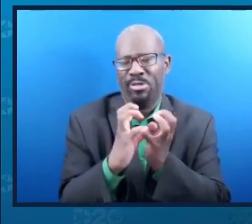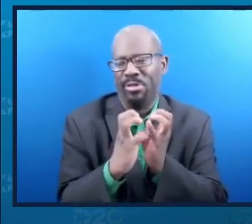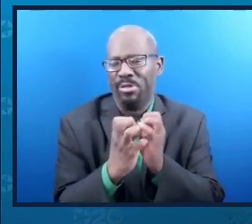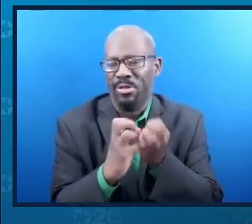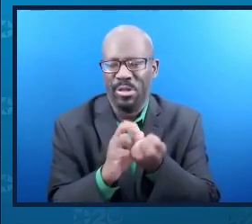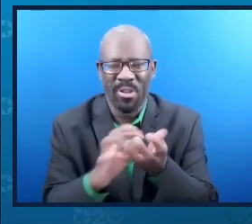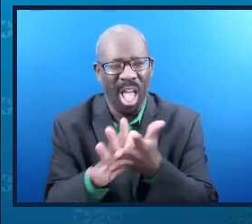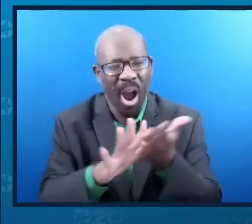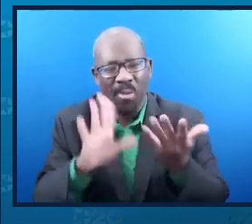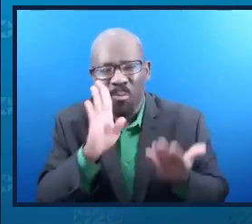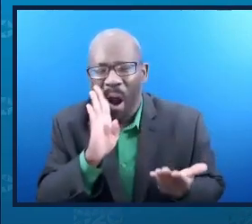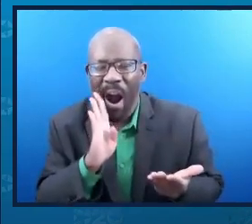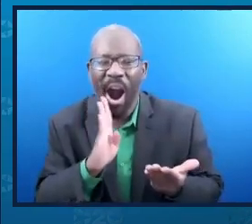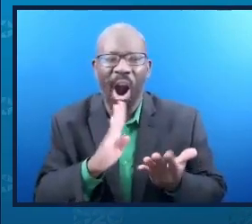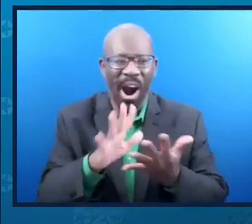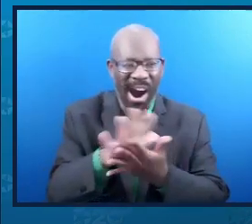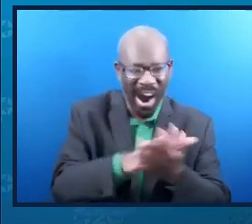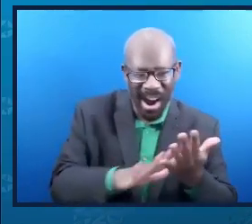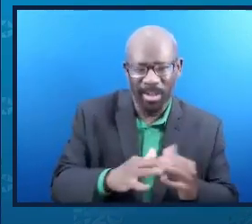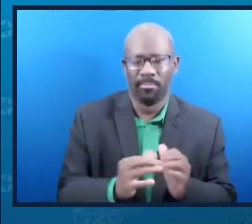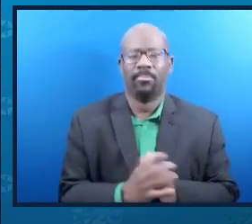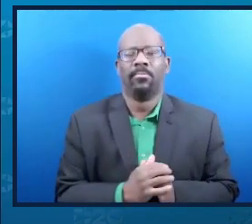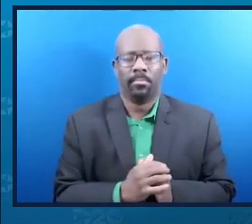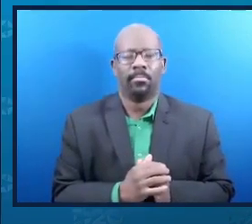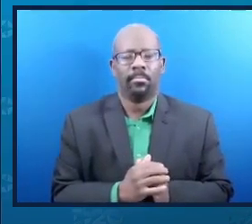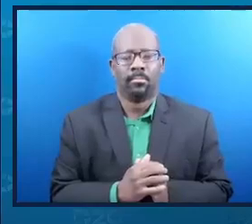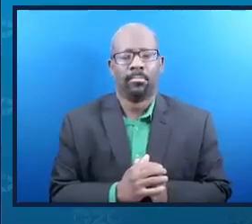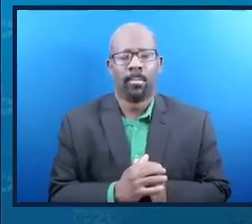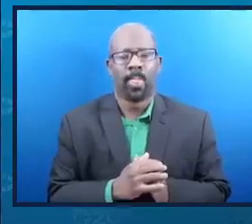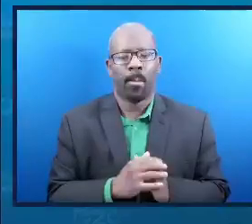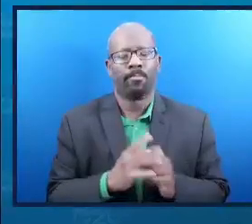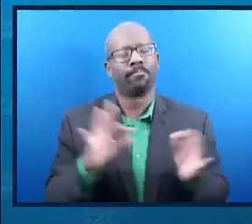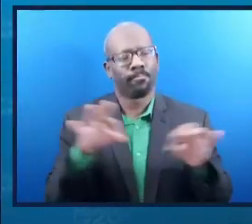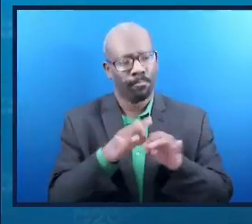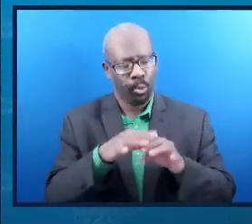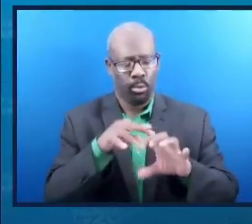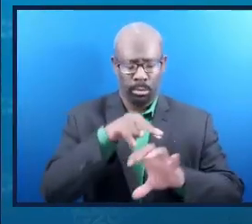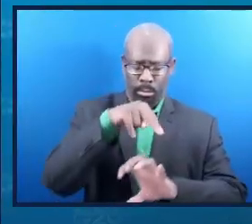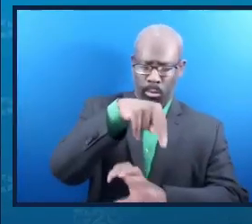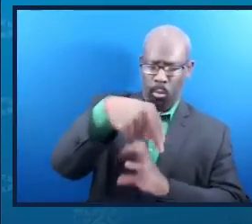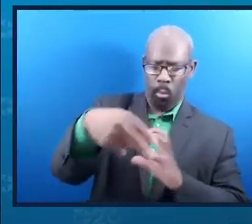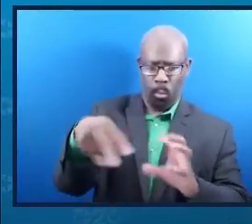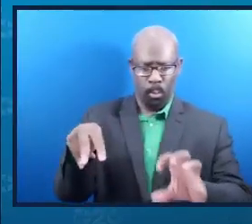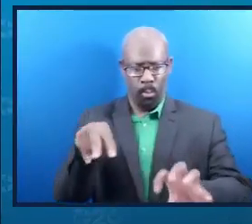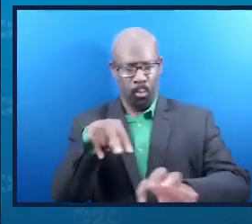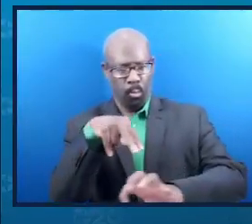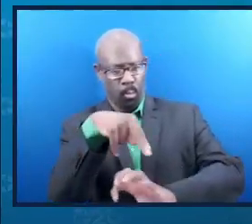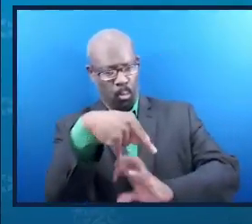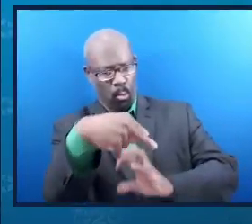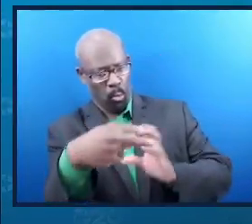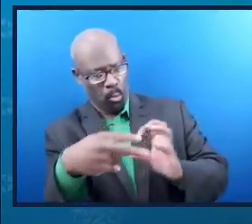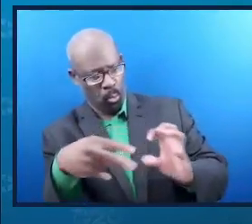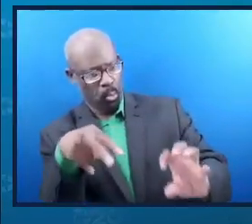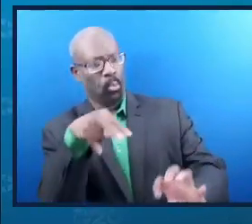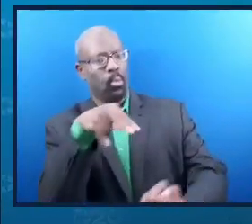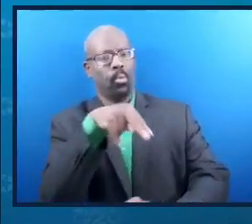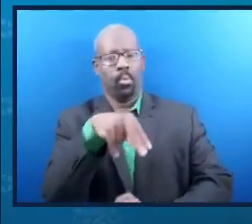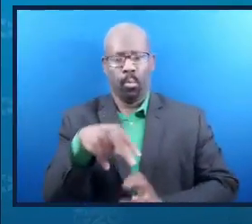OBLIVION. WE NOW CALL WHAT THEY